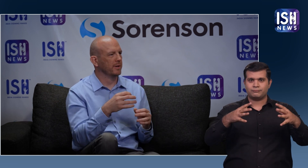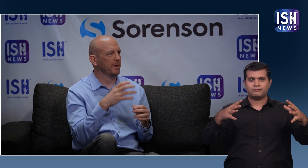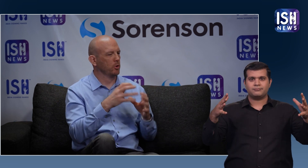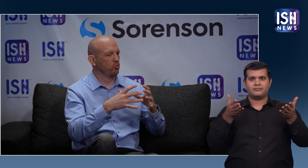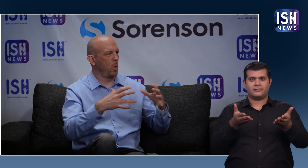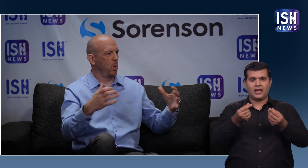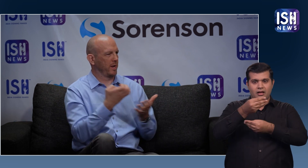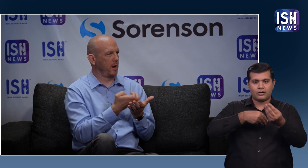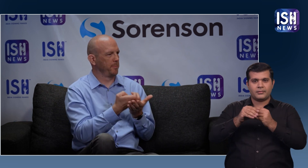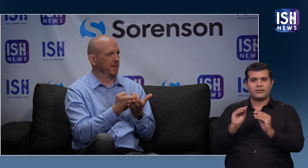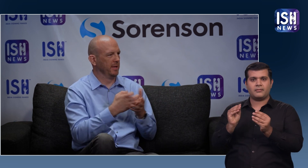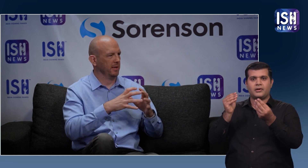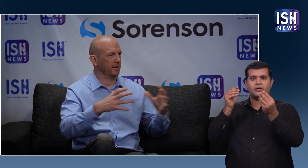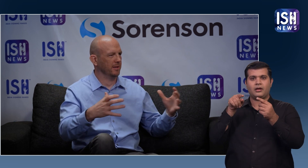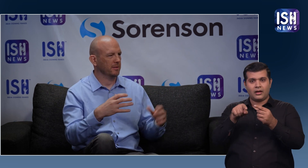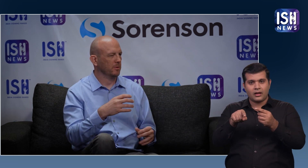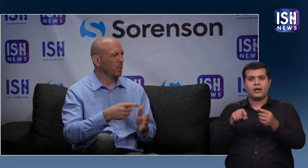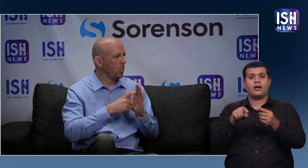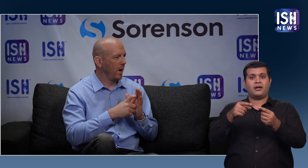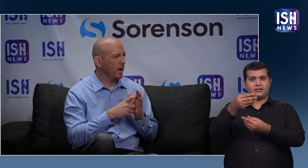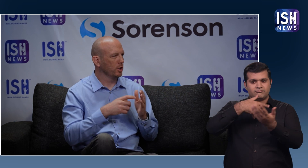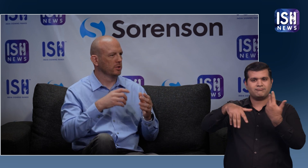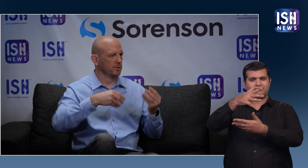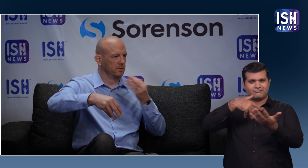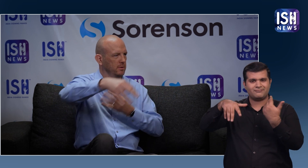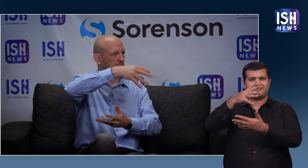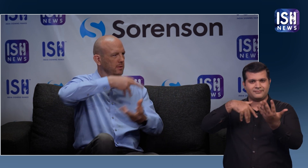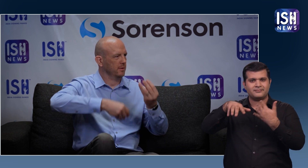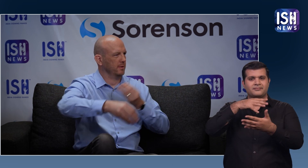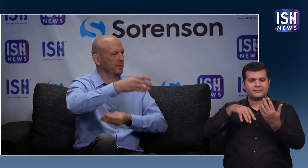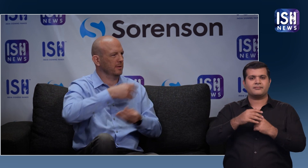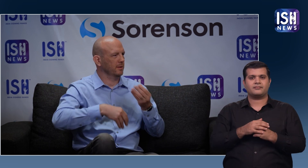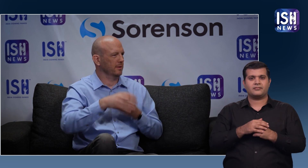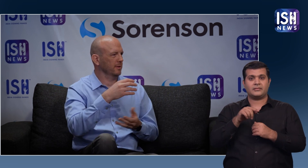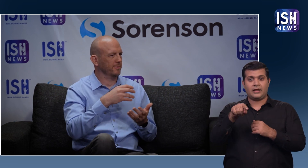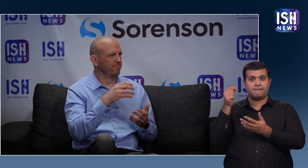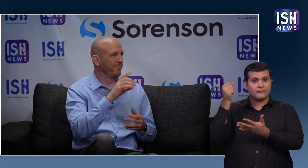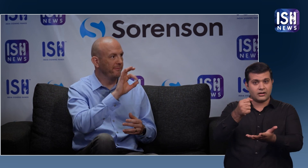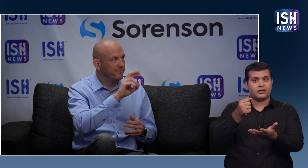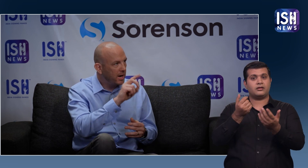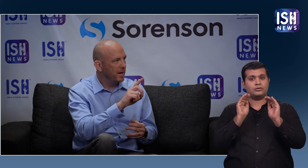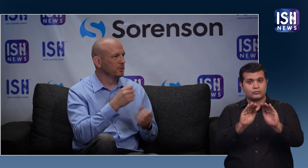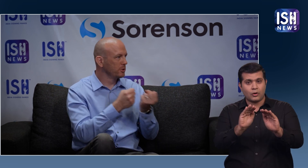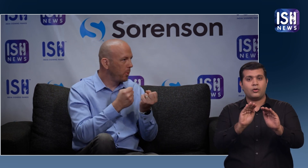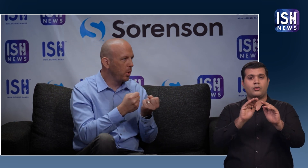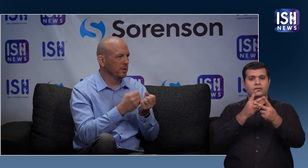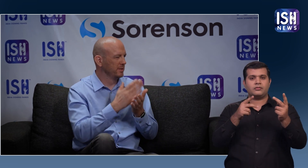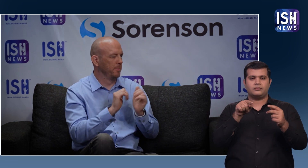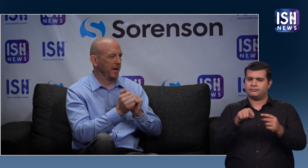The economy will grow. The economy flourishes with circulation of funds and support.